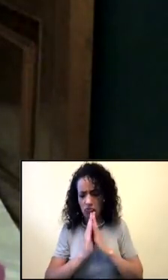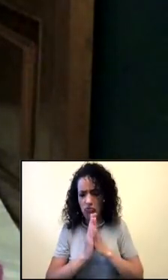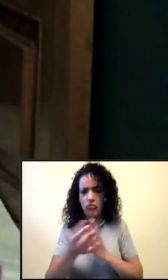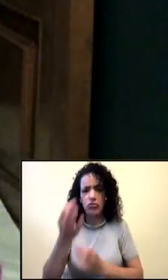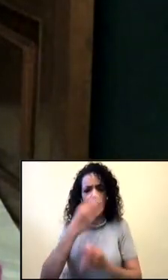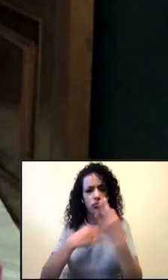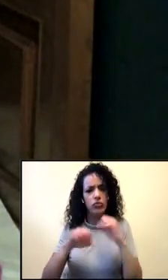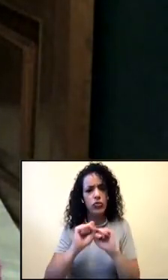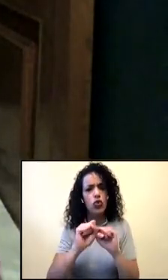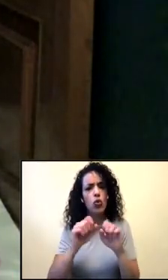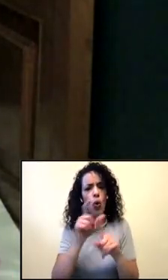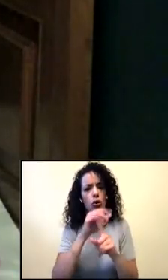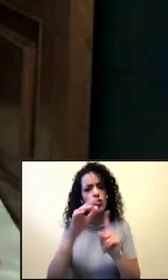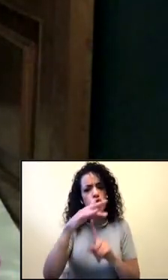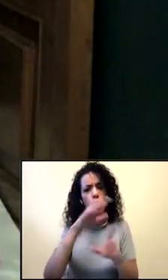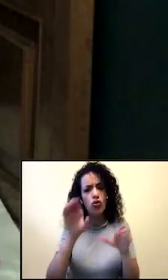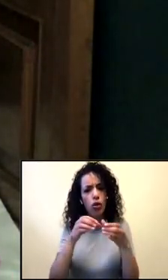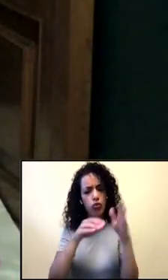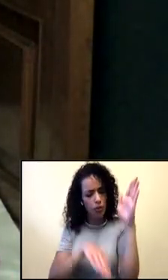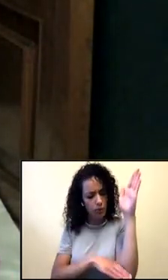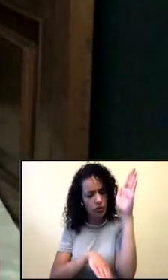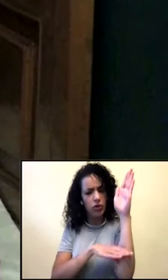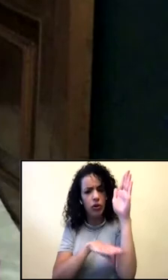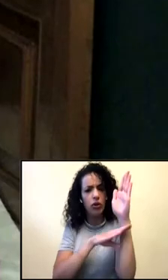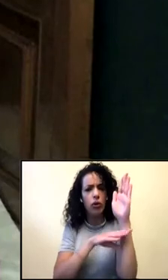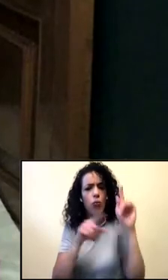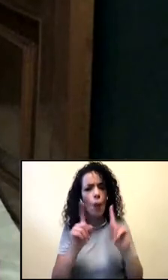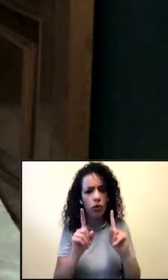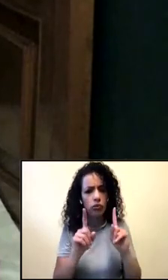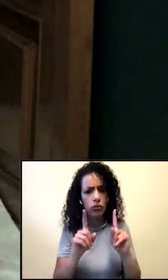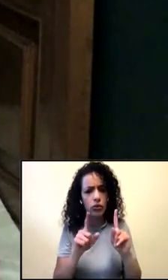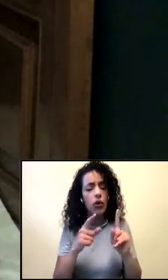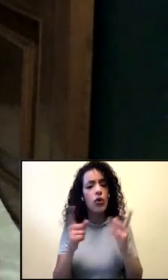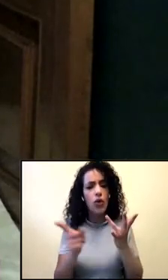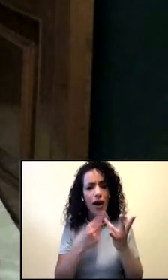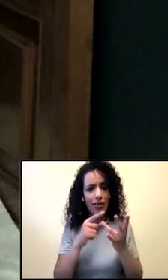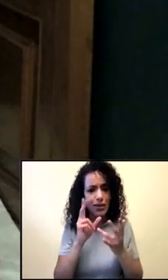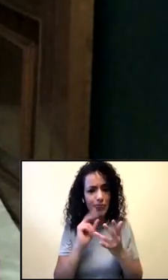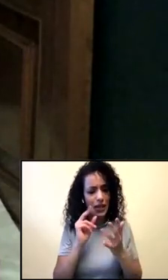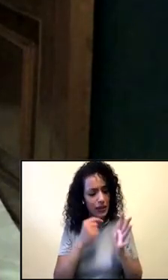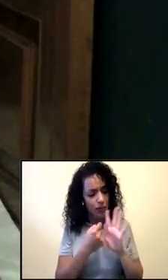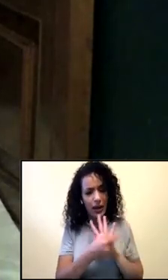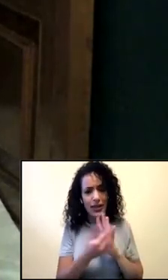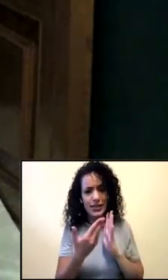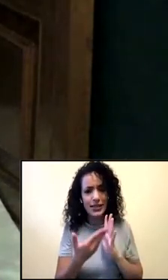and you know so much of what the other speakers have said has resonated because the way in which